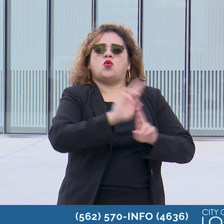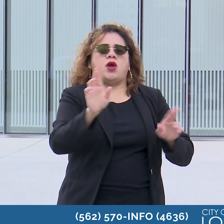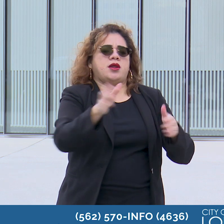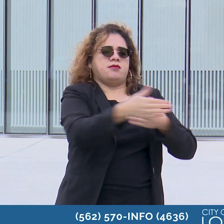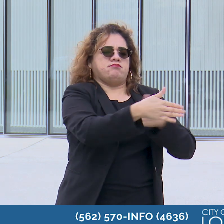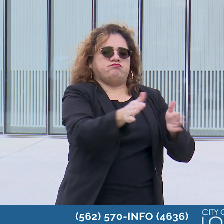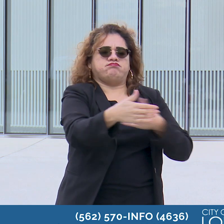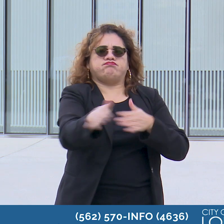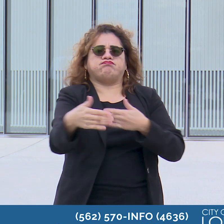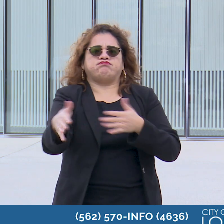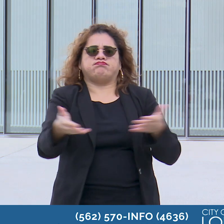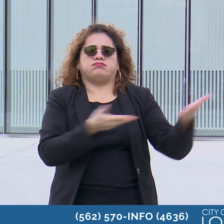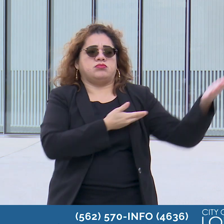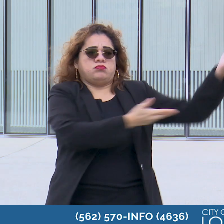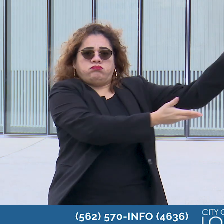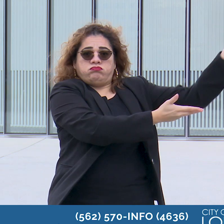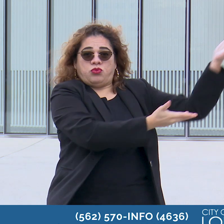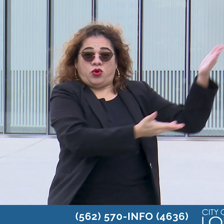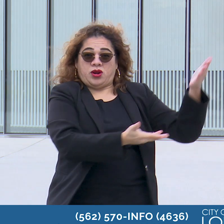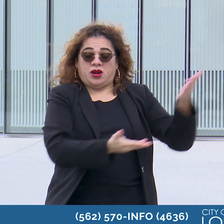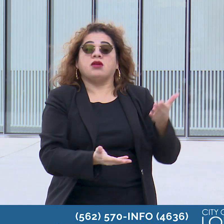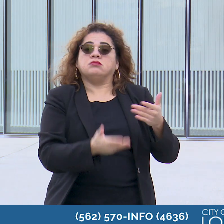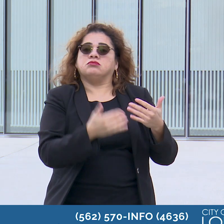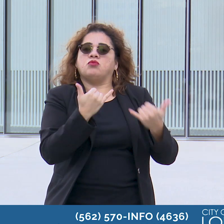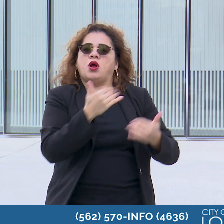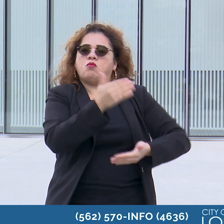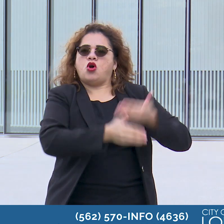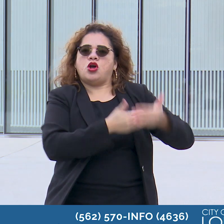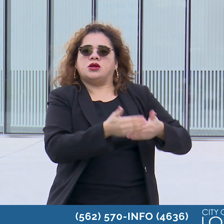And those shipments are now on their way.